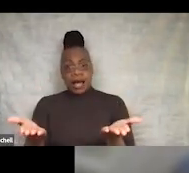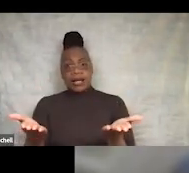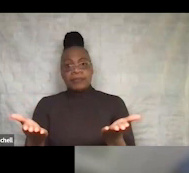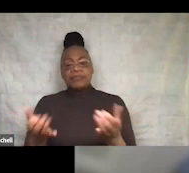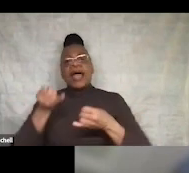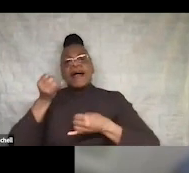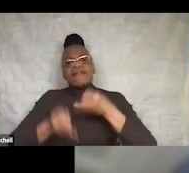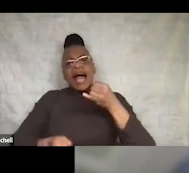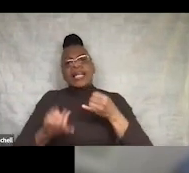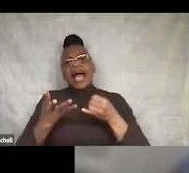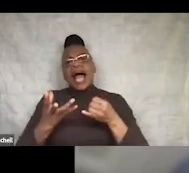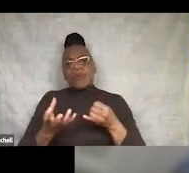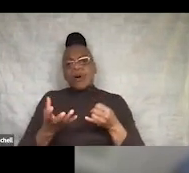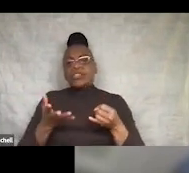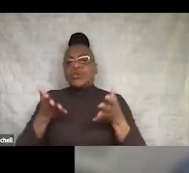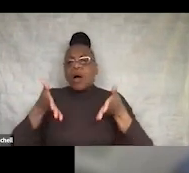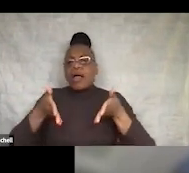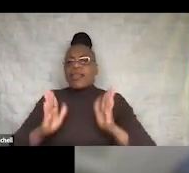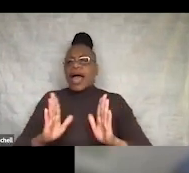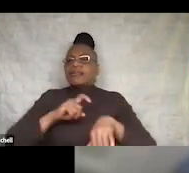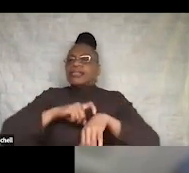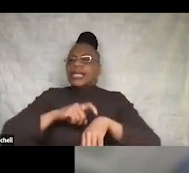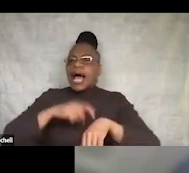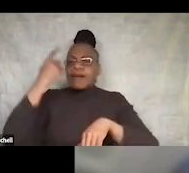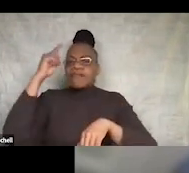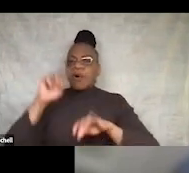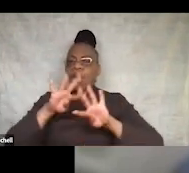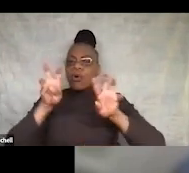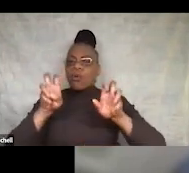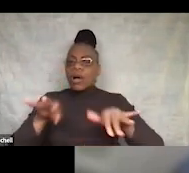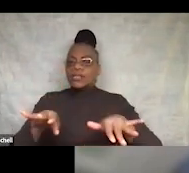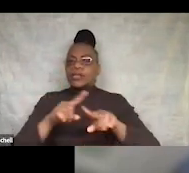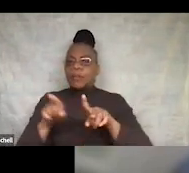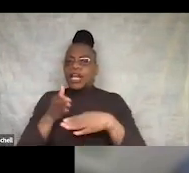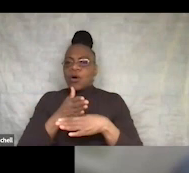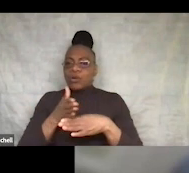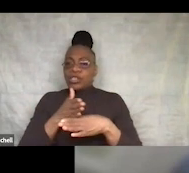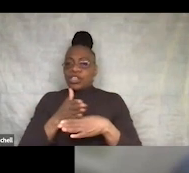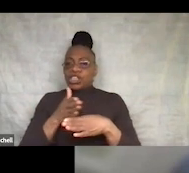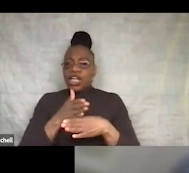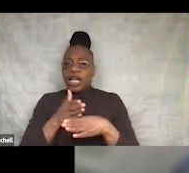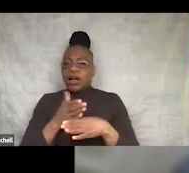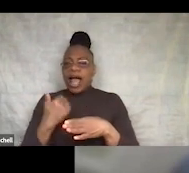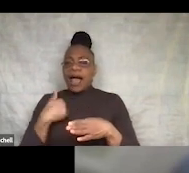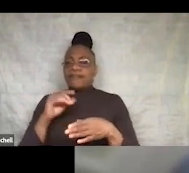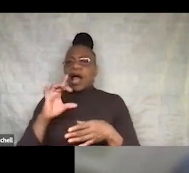I wanna leave a little time for questions, but I just wanna share that I'm gonna put two... I'm gonna put a link in the chat.